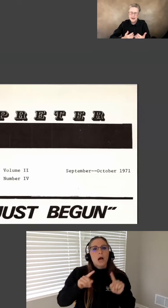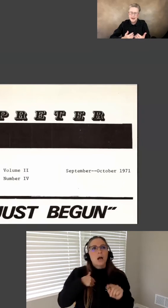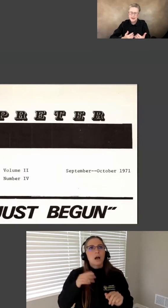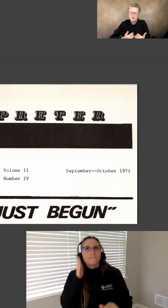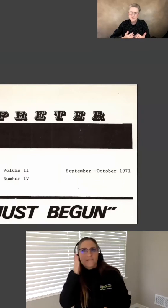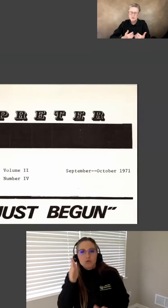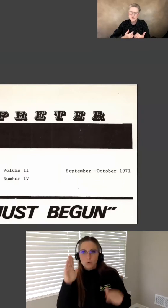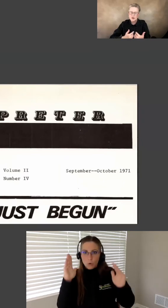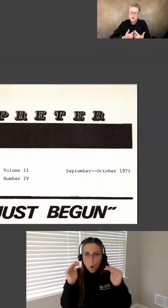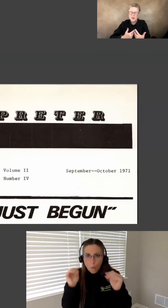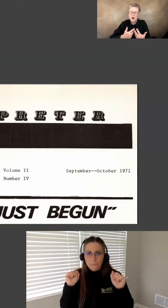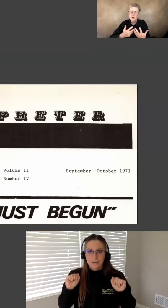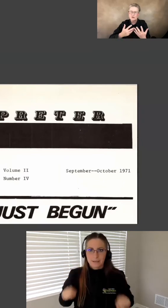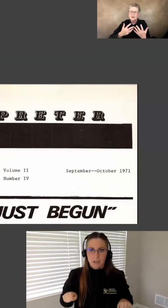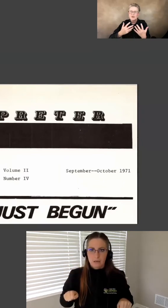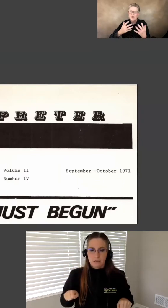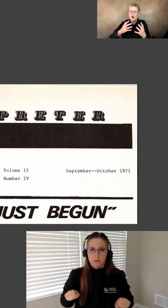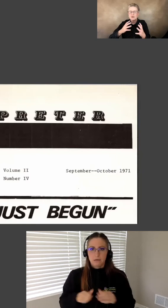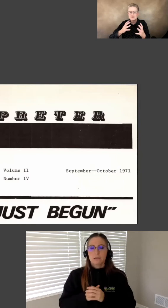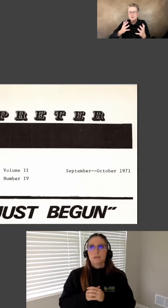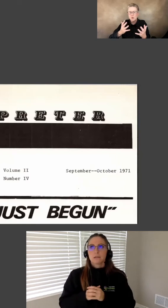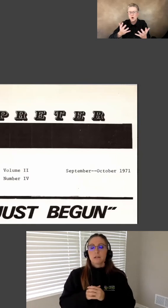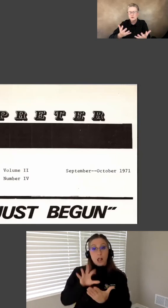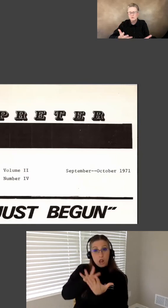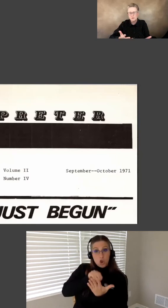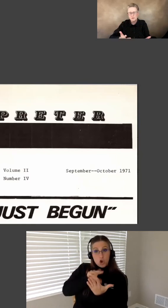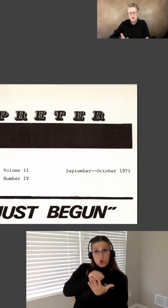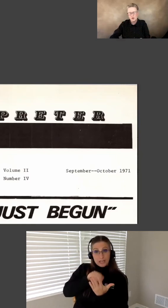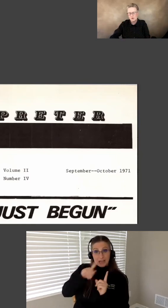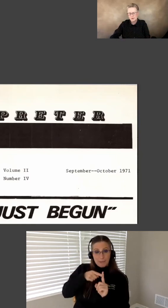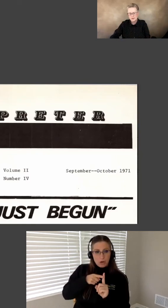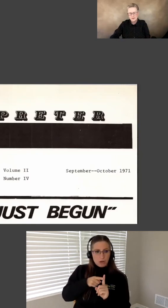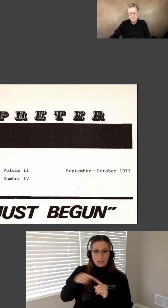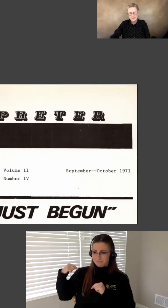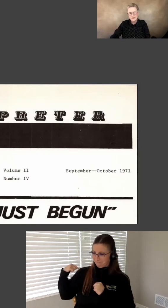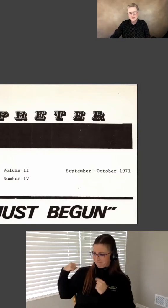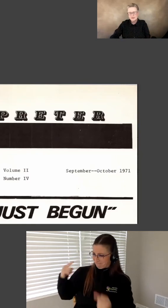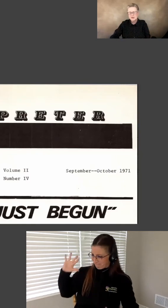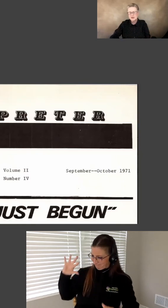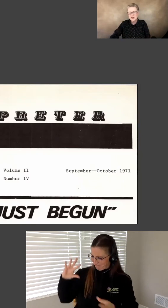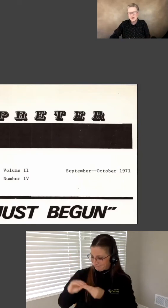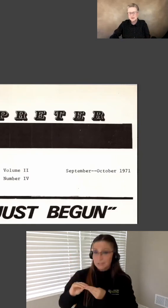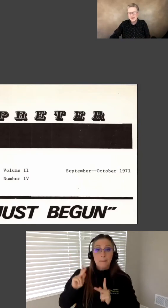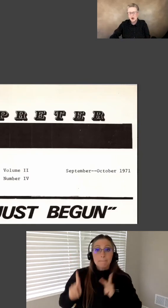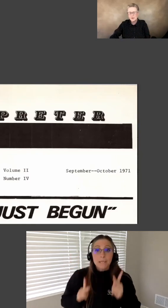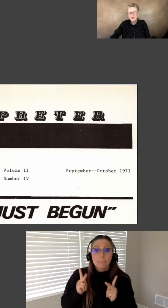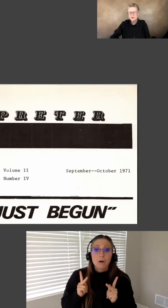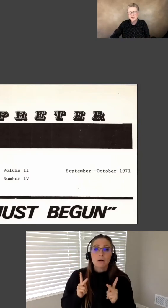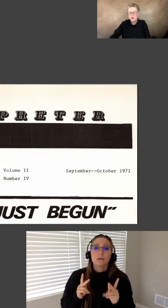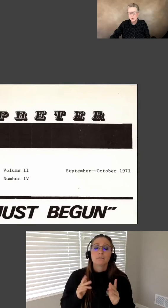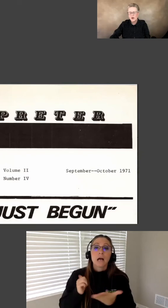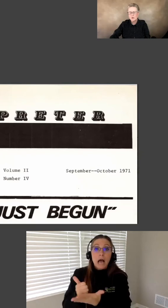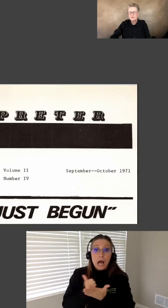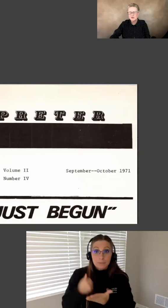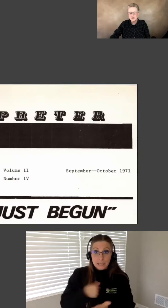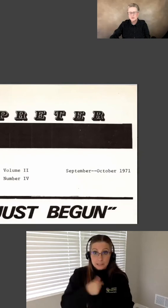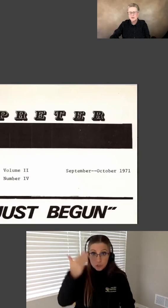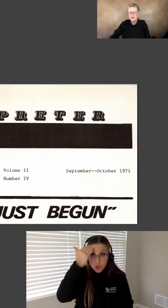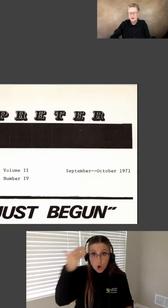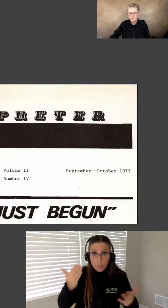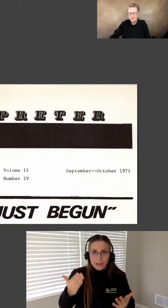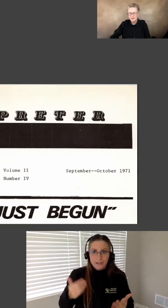and learning about all of these wonderful people is just helping us to know that we've just begun